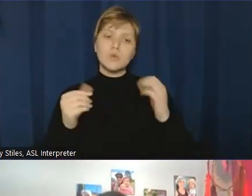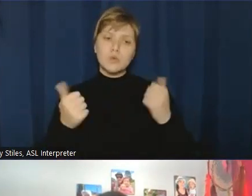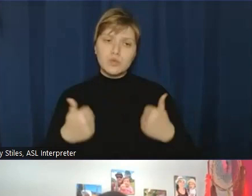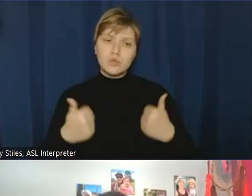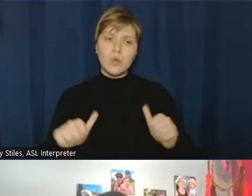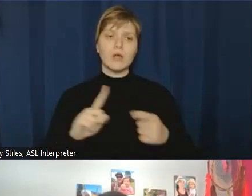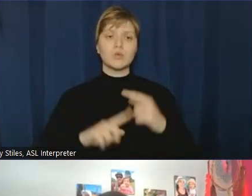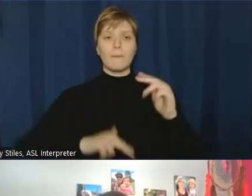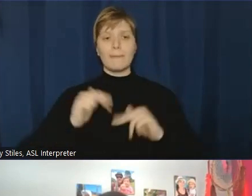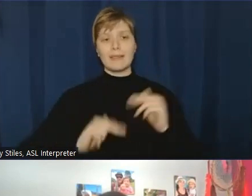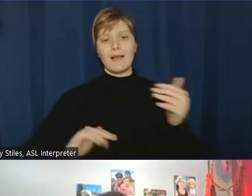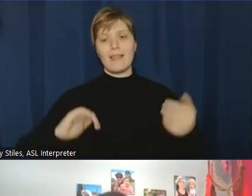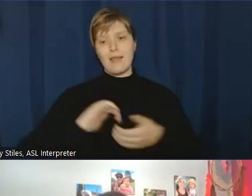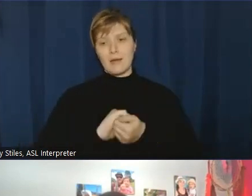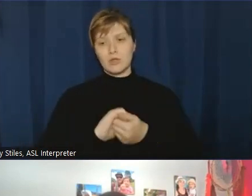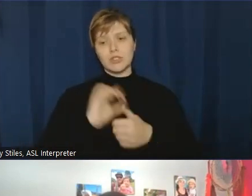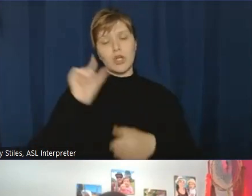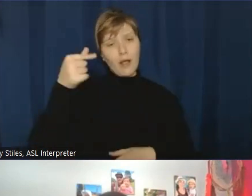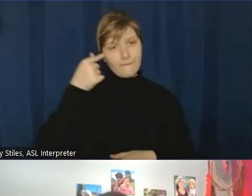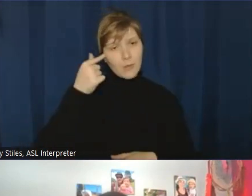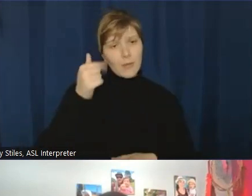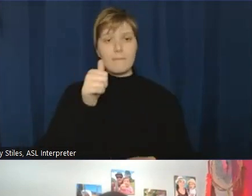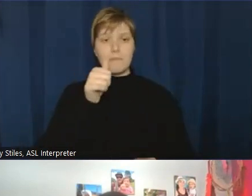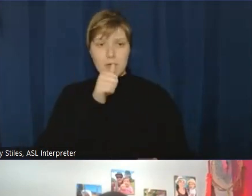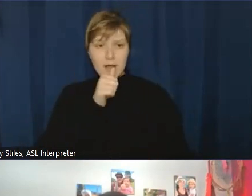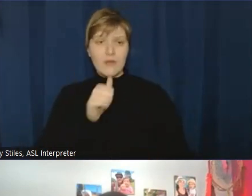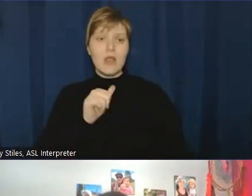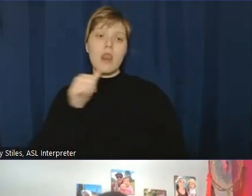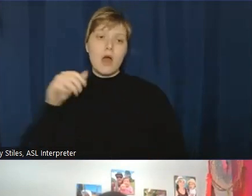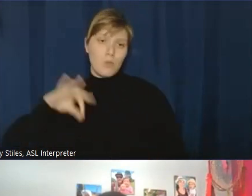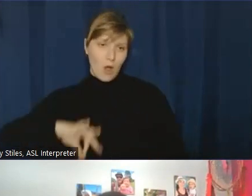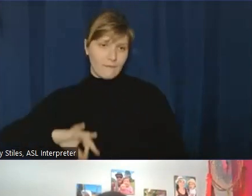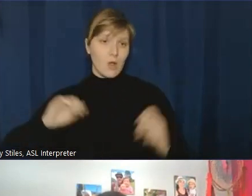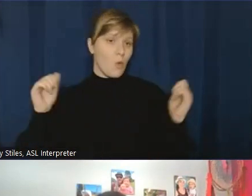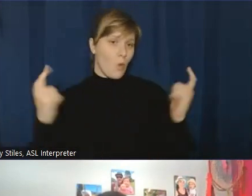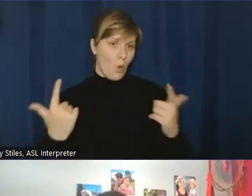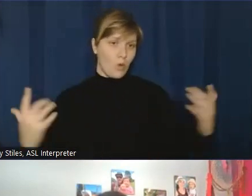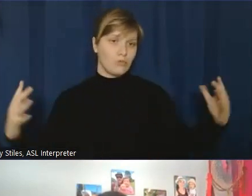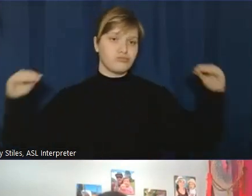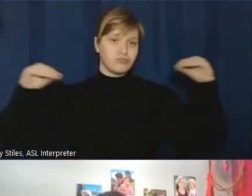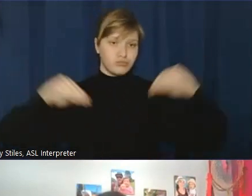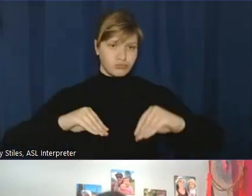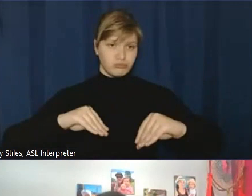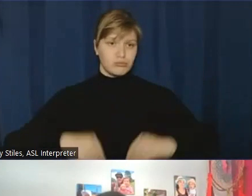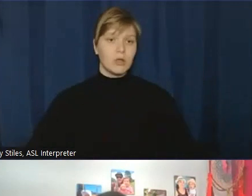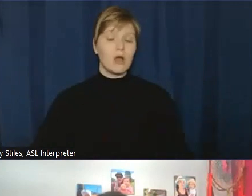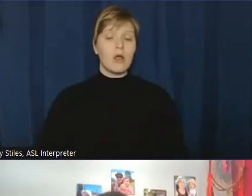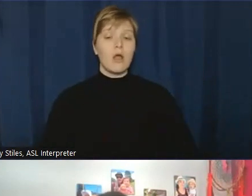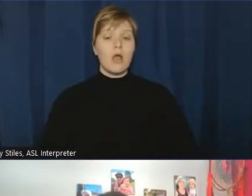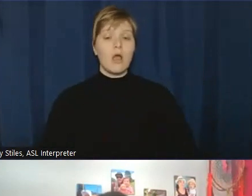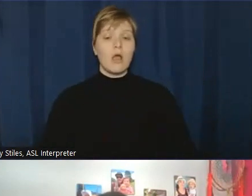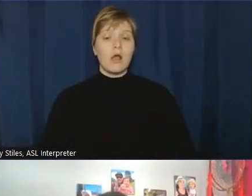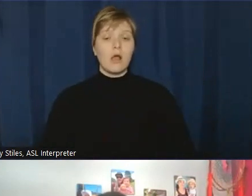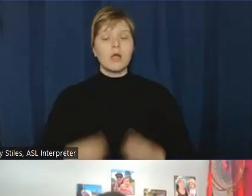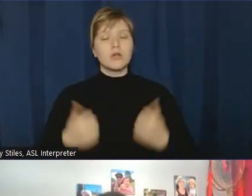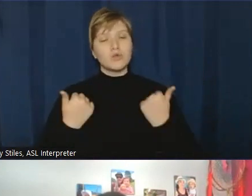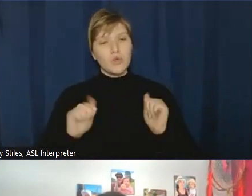of the government, private, nonprofit, and we try to set up something so that if people do